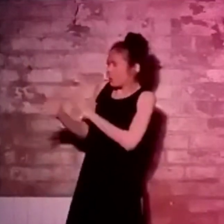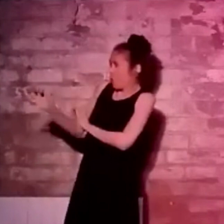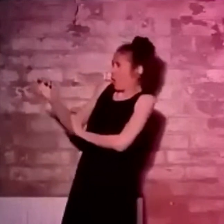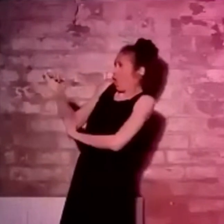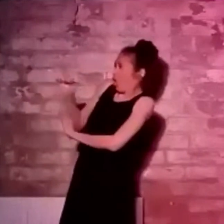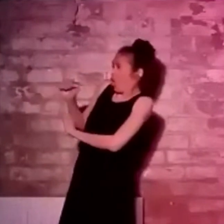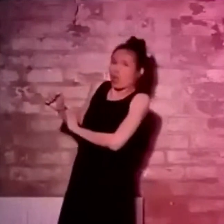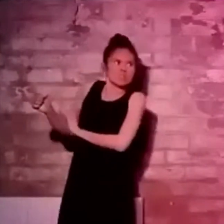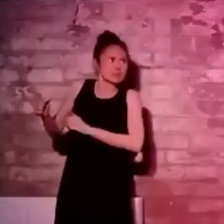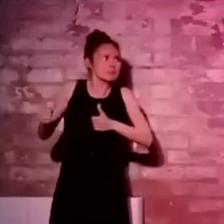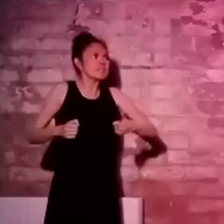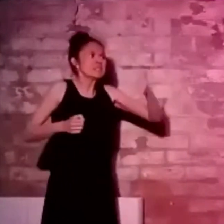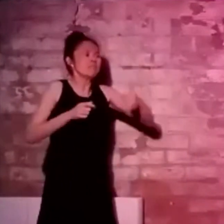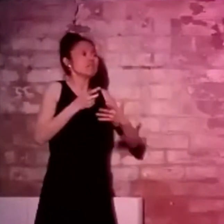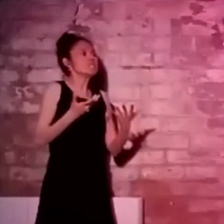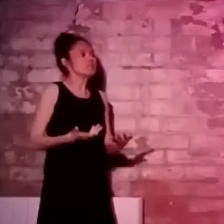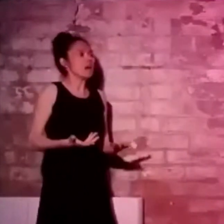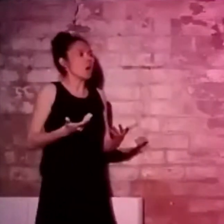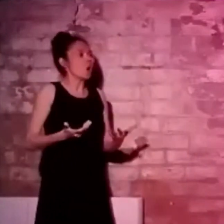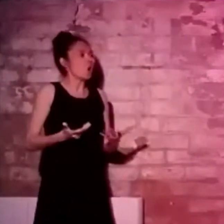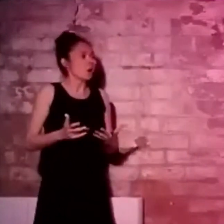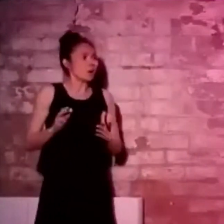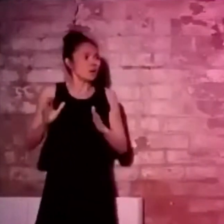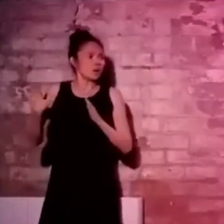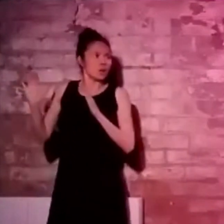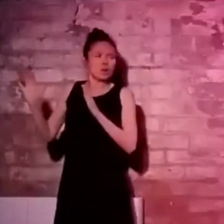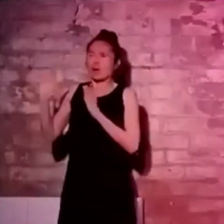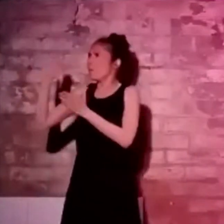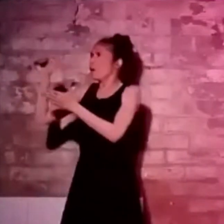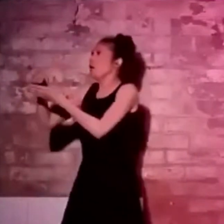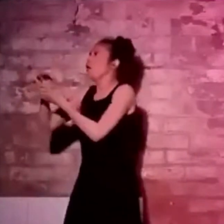Leave now Achilles, came I to entreat thee with…